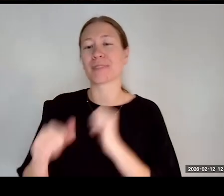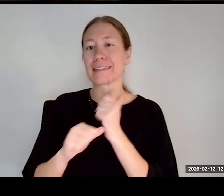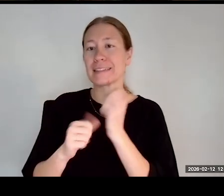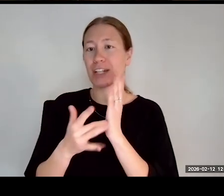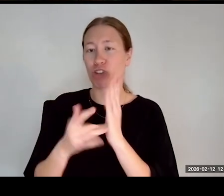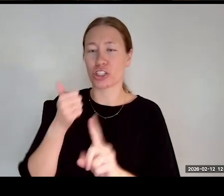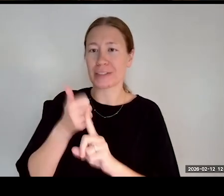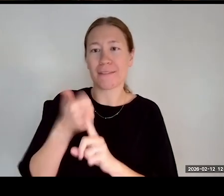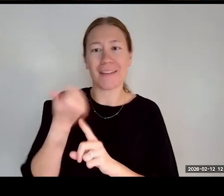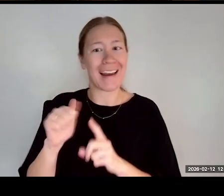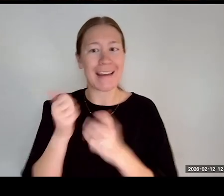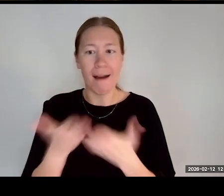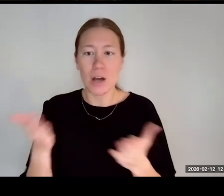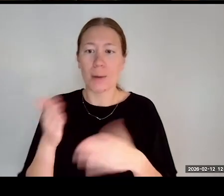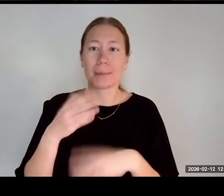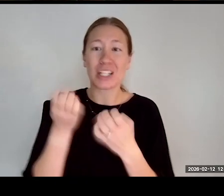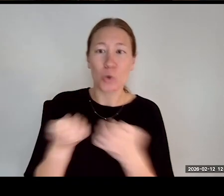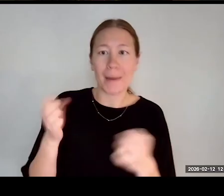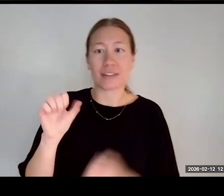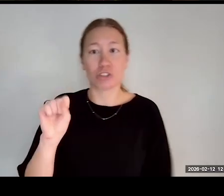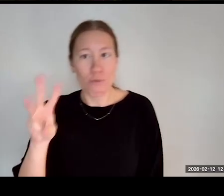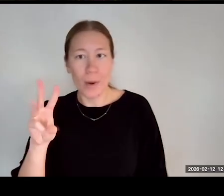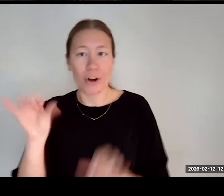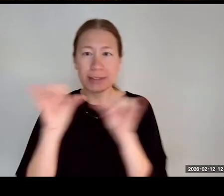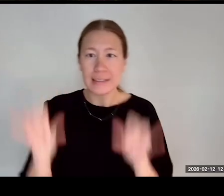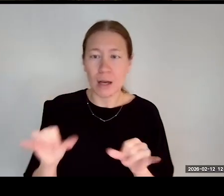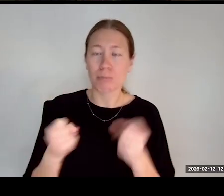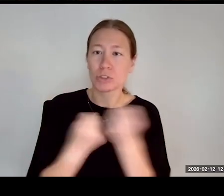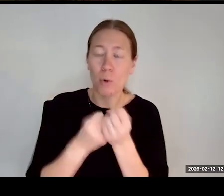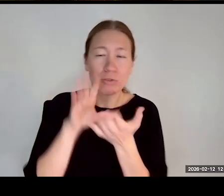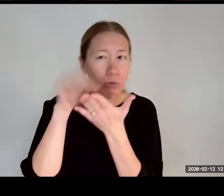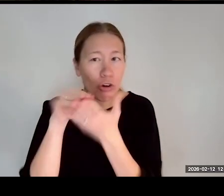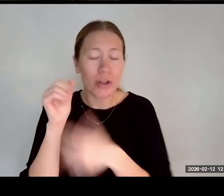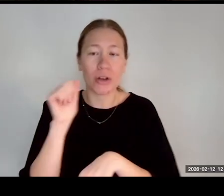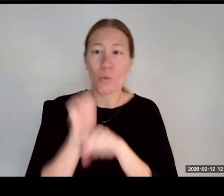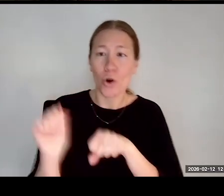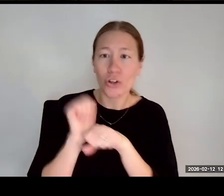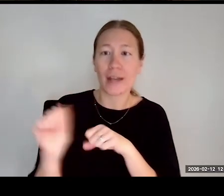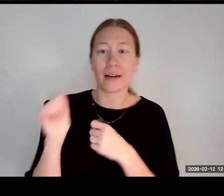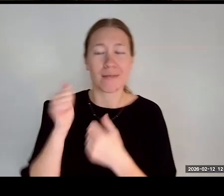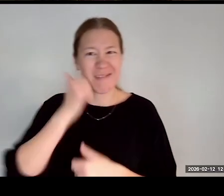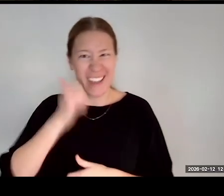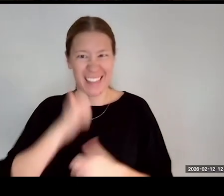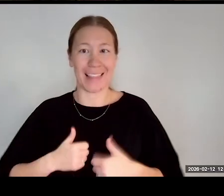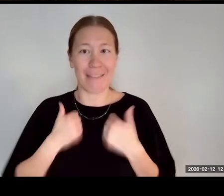piece of equipment, software, or system, that enhances learning, working, and daily living for people with disabilities.